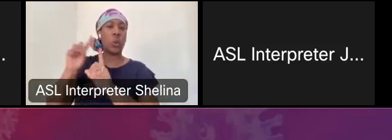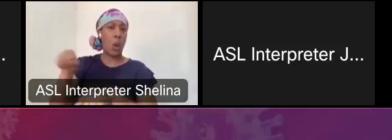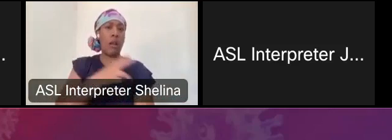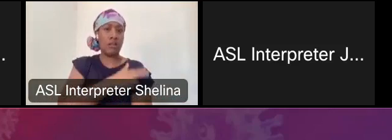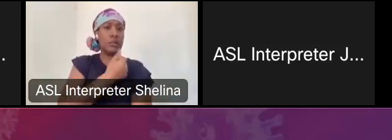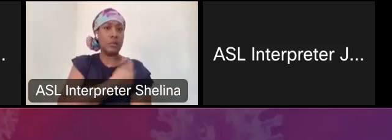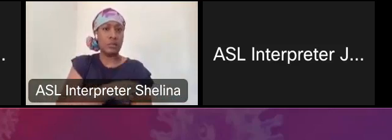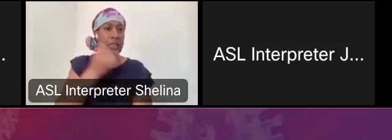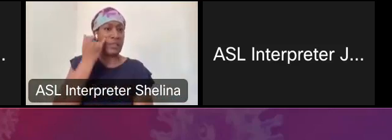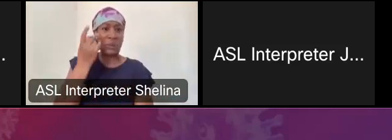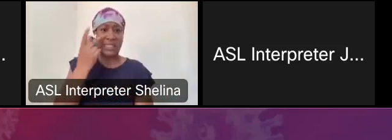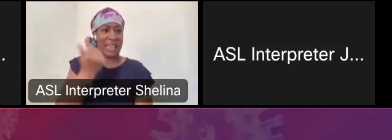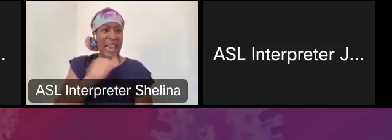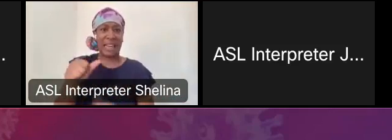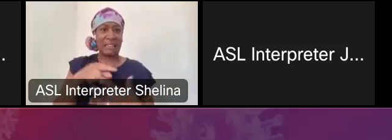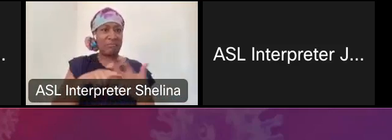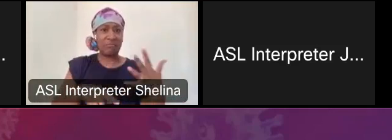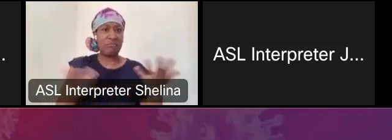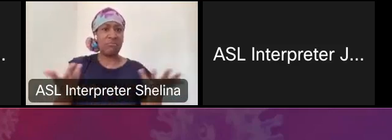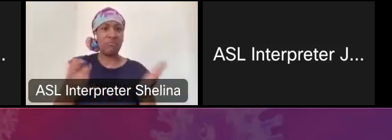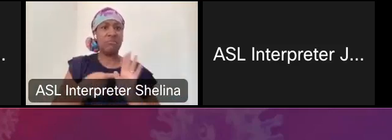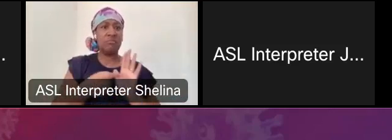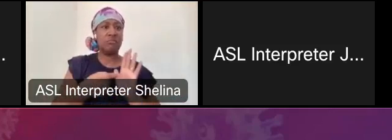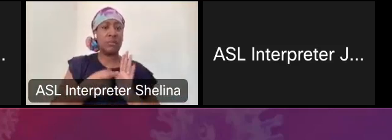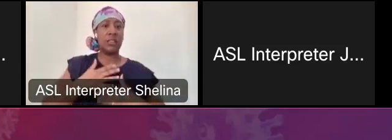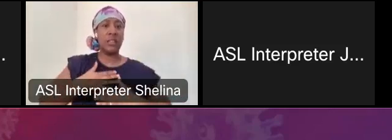Shortness of breath chest pain.